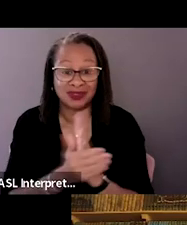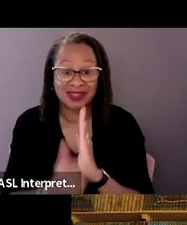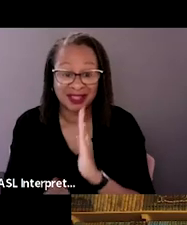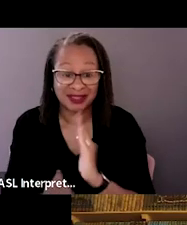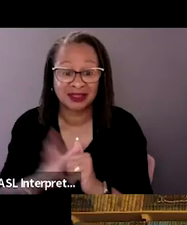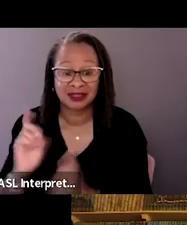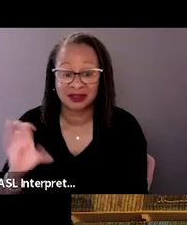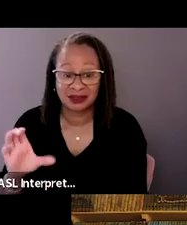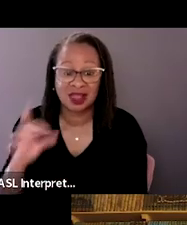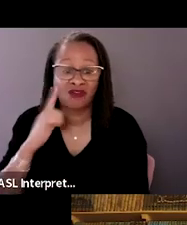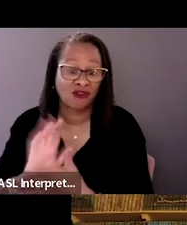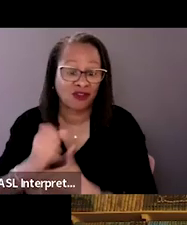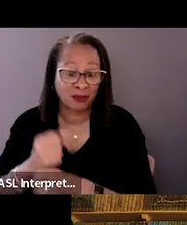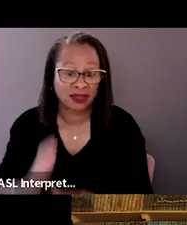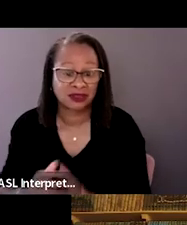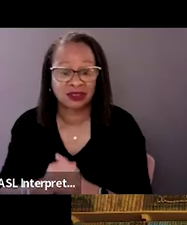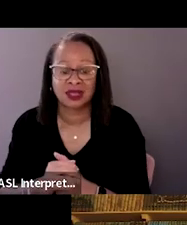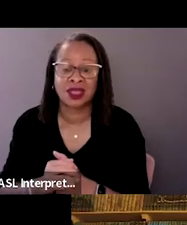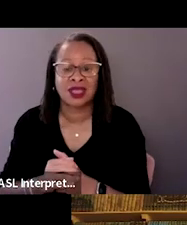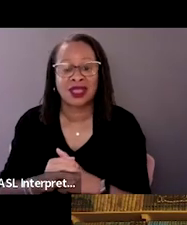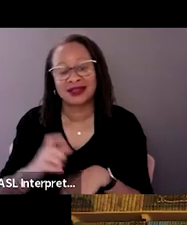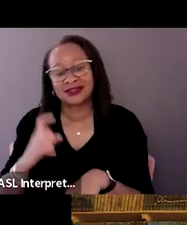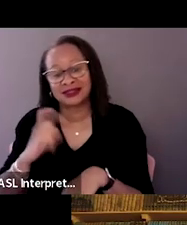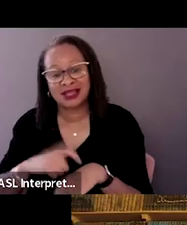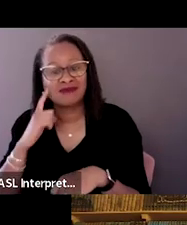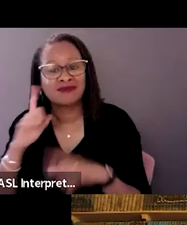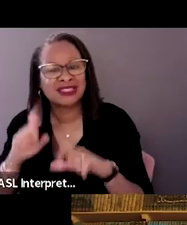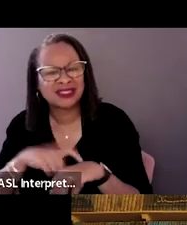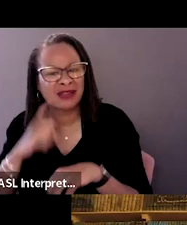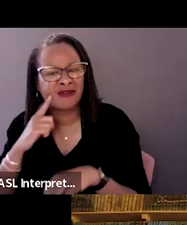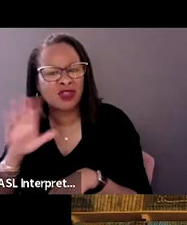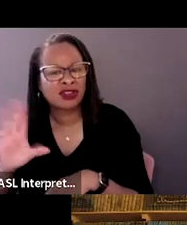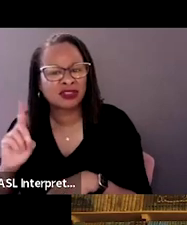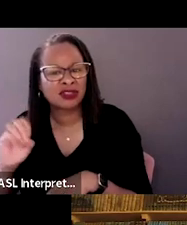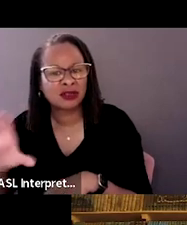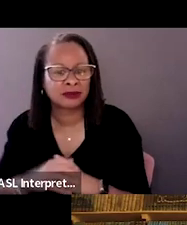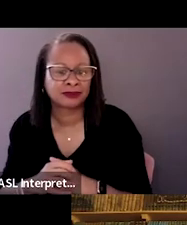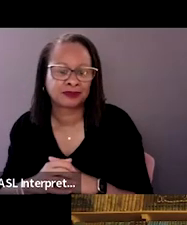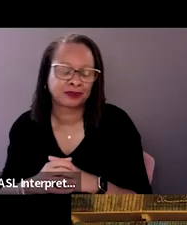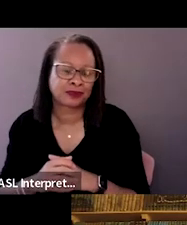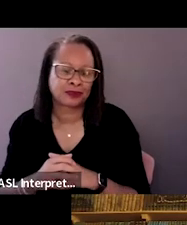for filmmakers, first time for their documentaries also. We like this type of,